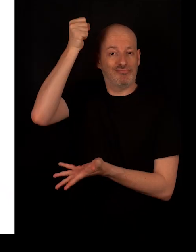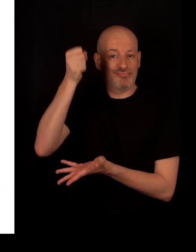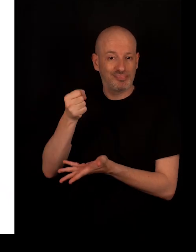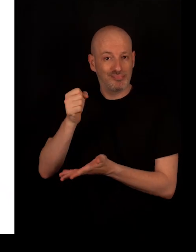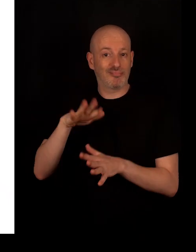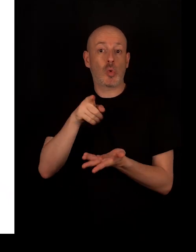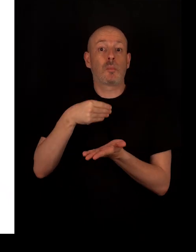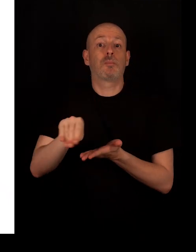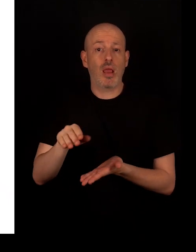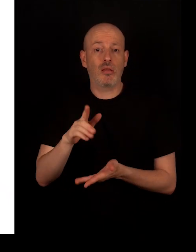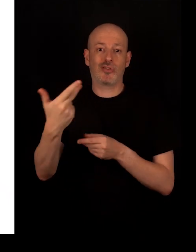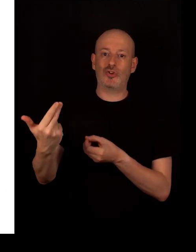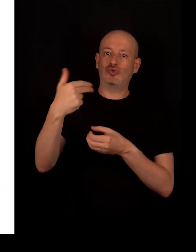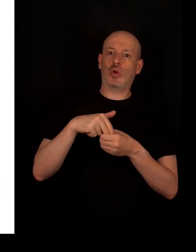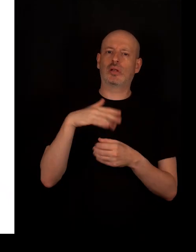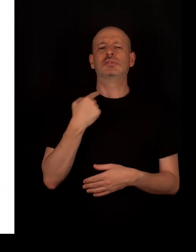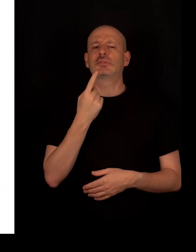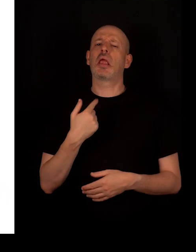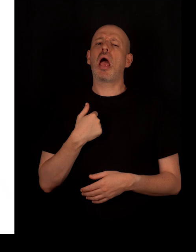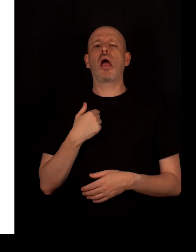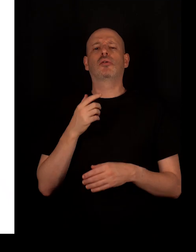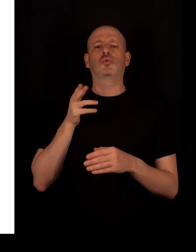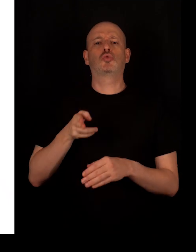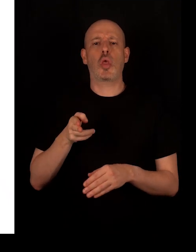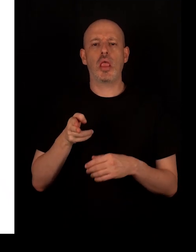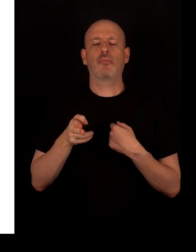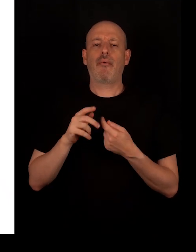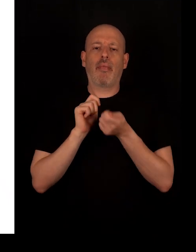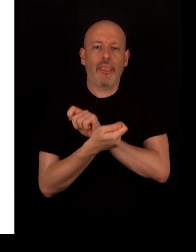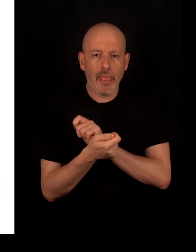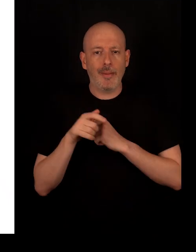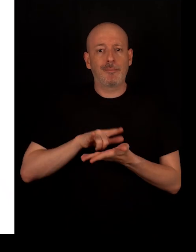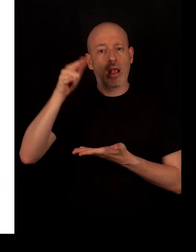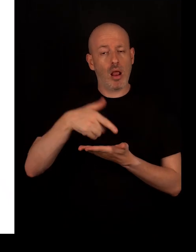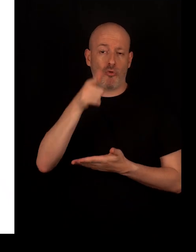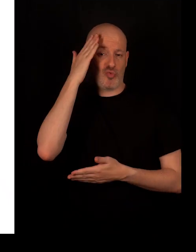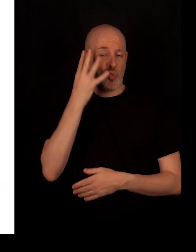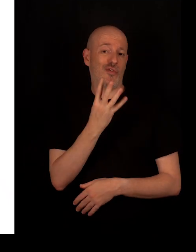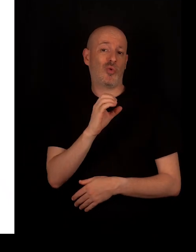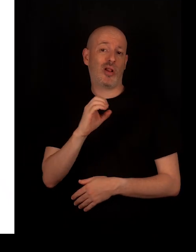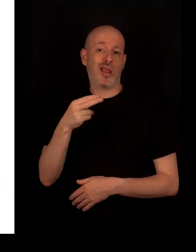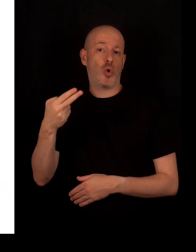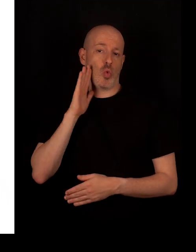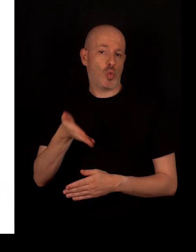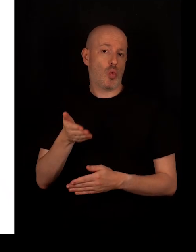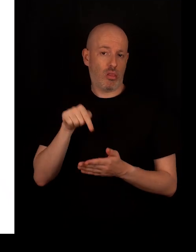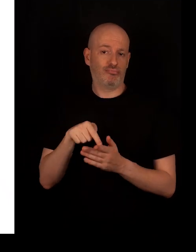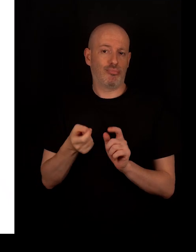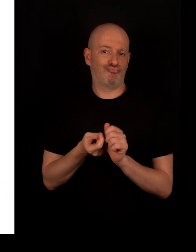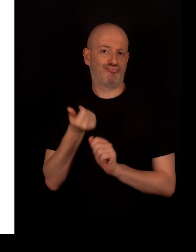And then when you pay them. If I was joining you and I said I will come by train, but then I take a plane, then you know that the 400€ green top-up